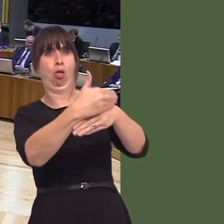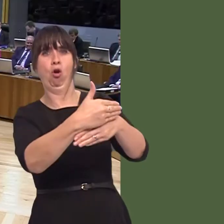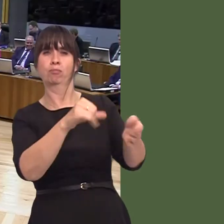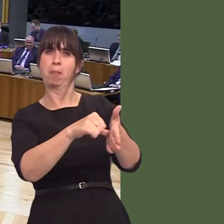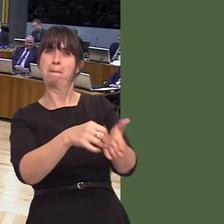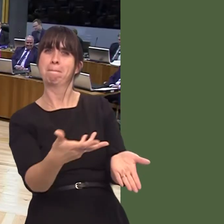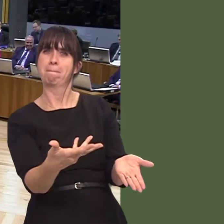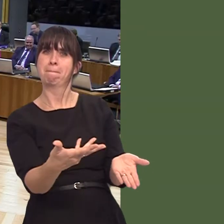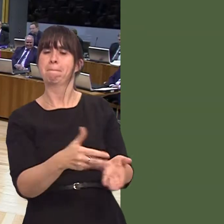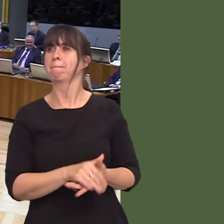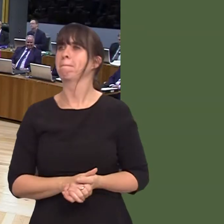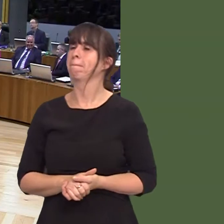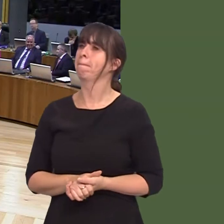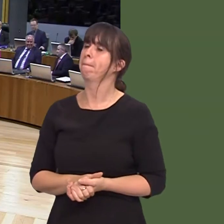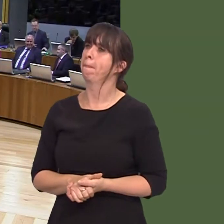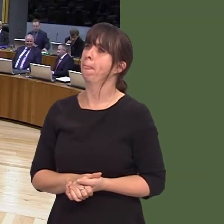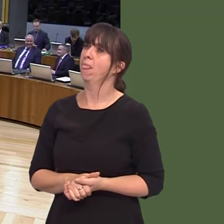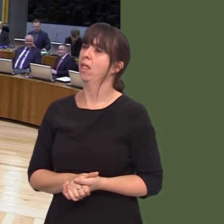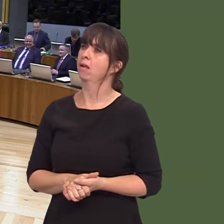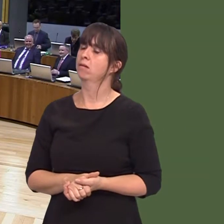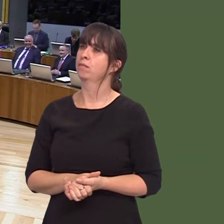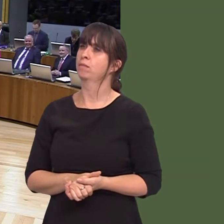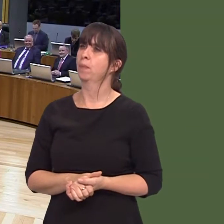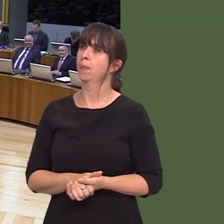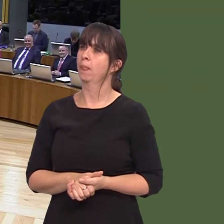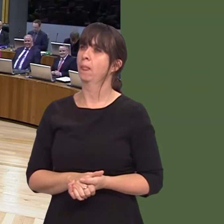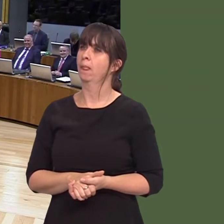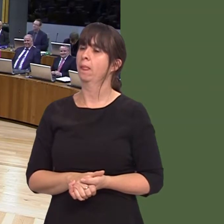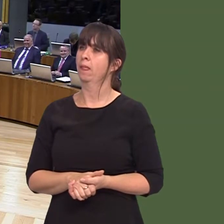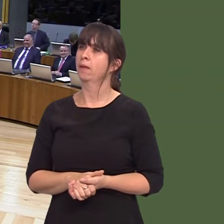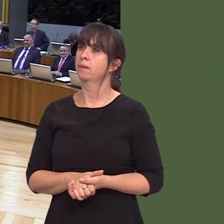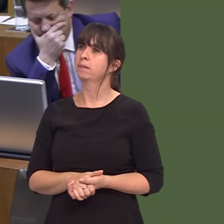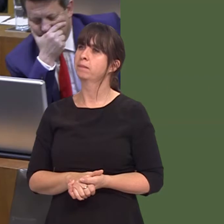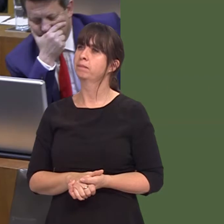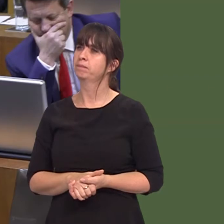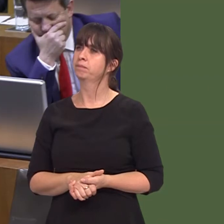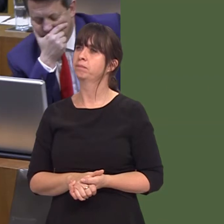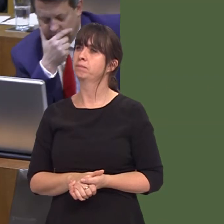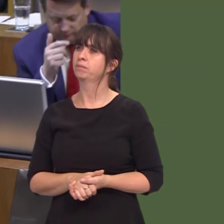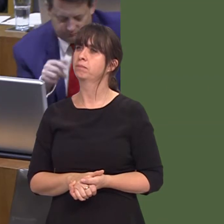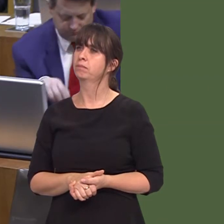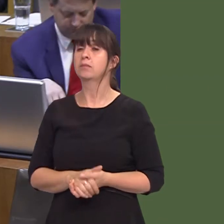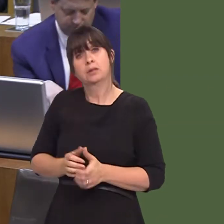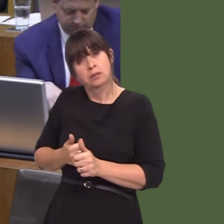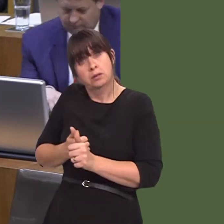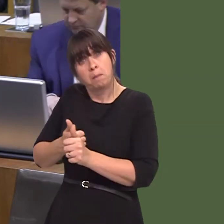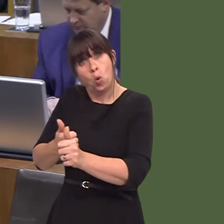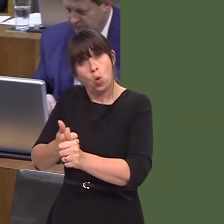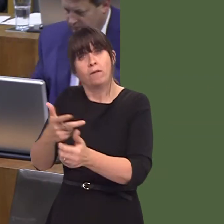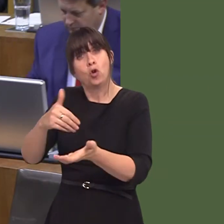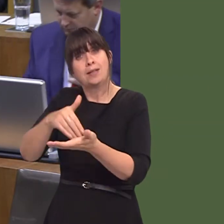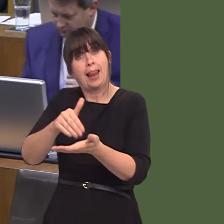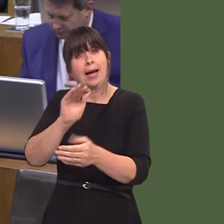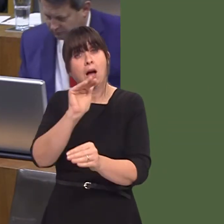Carwyn Jones: Well, the role of ensuring support for exporters when they seek to export to